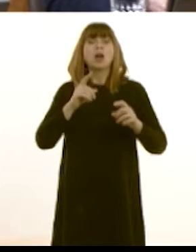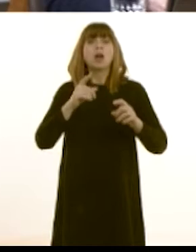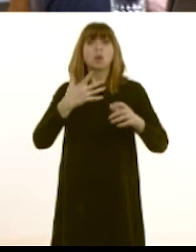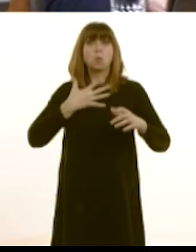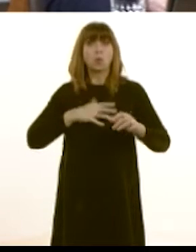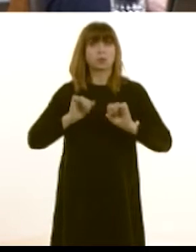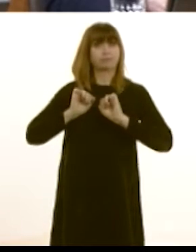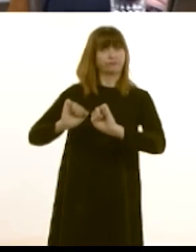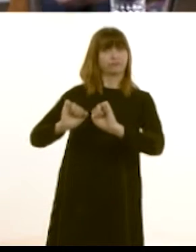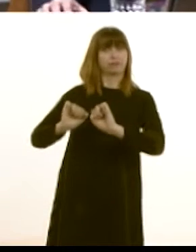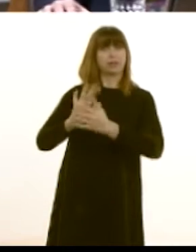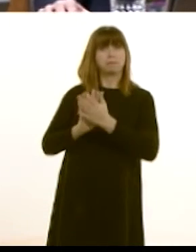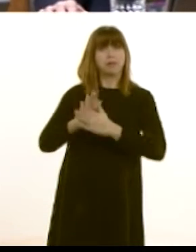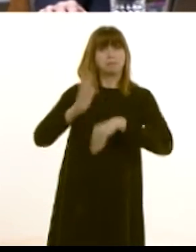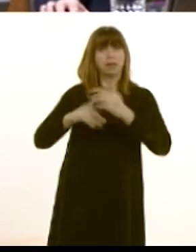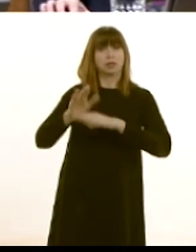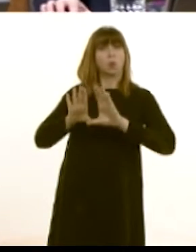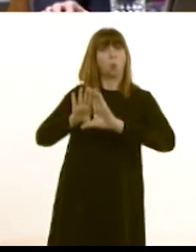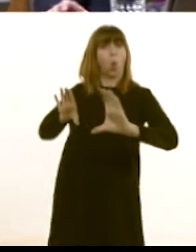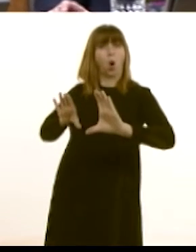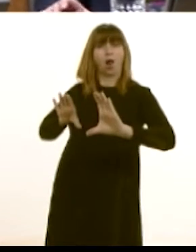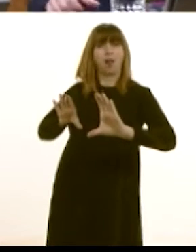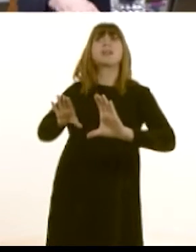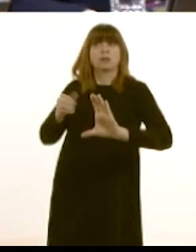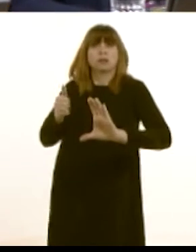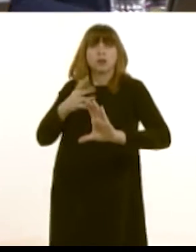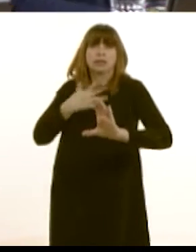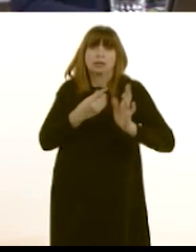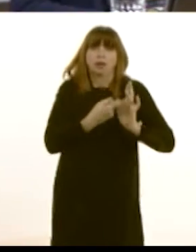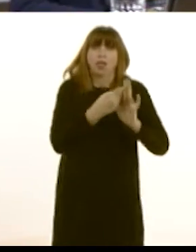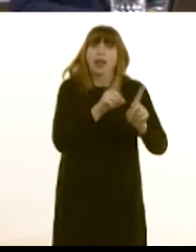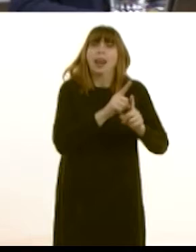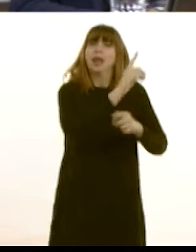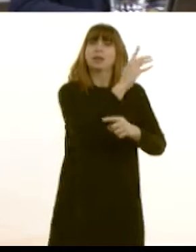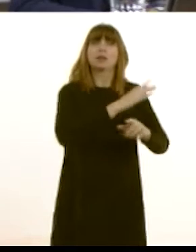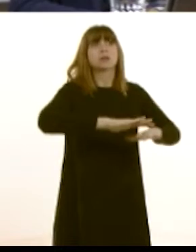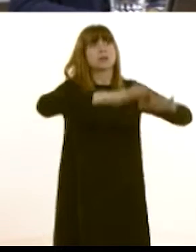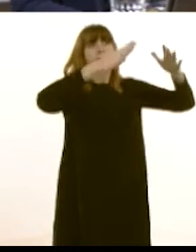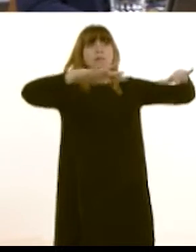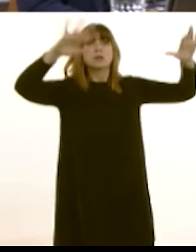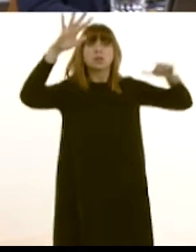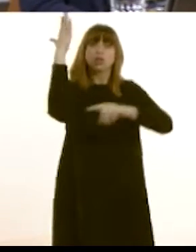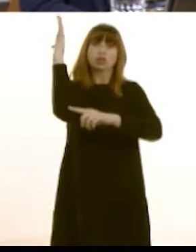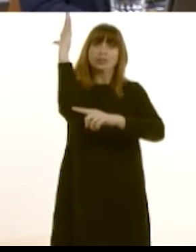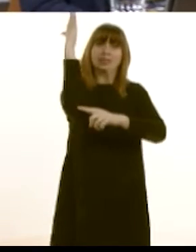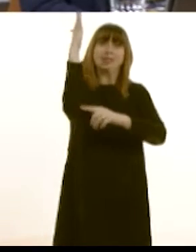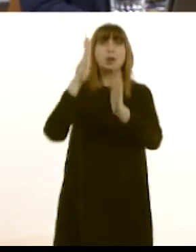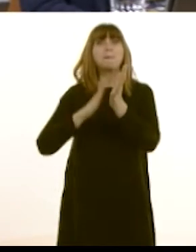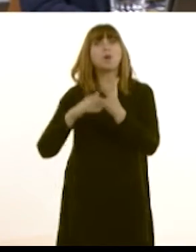Itís about stemming the flow of water by planting trees, quite often, in the upland areas. Iíve seen examples of that in Montgomeryshire where that has happened.